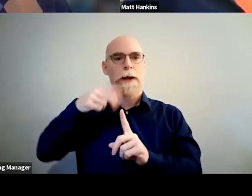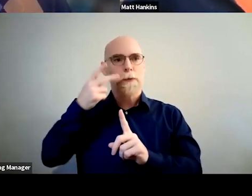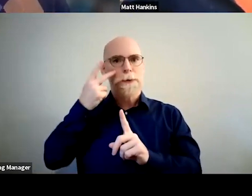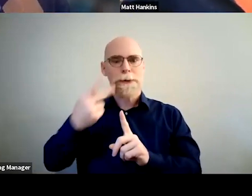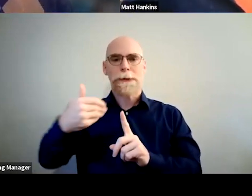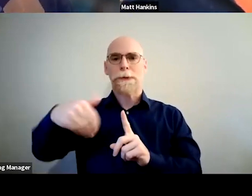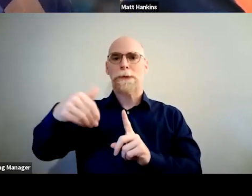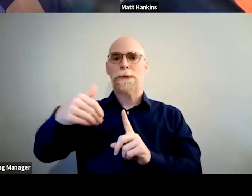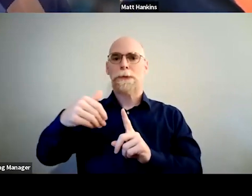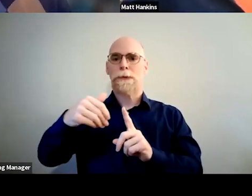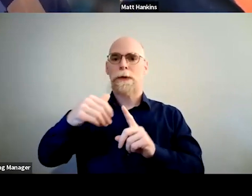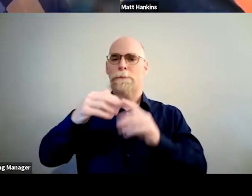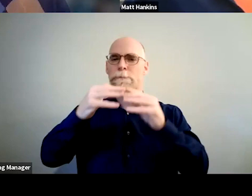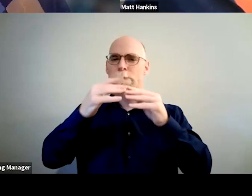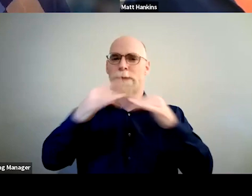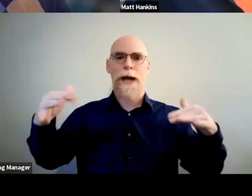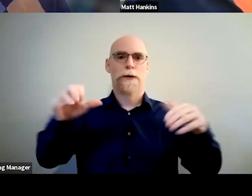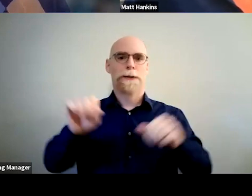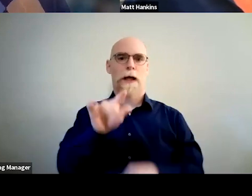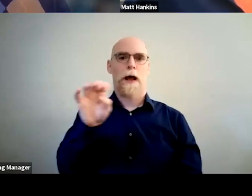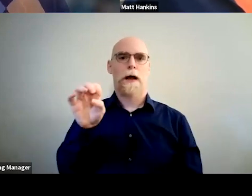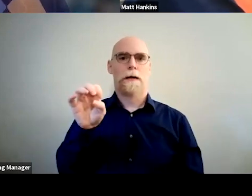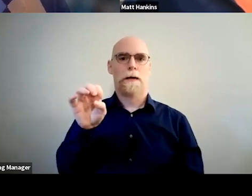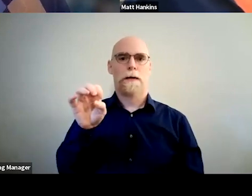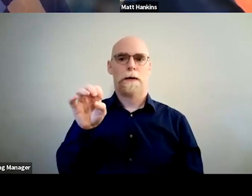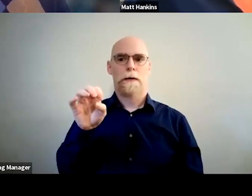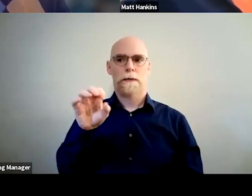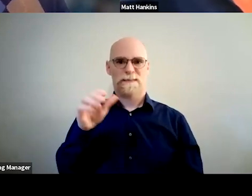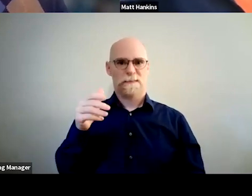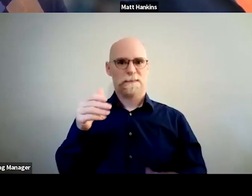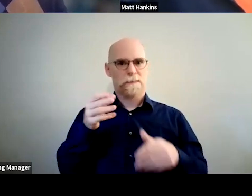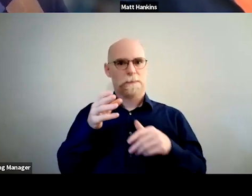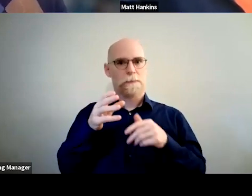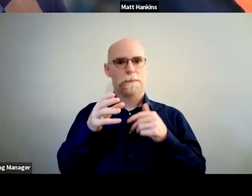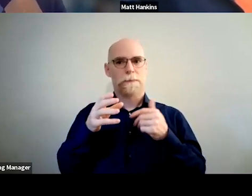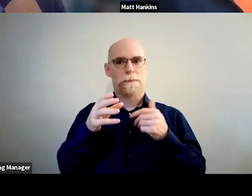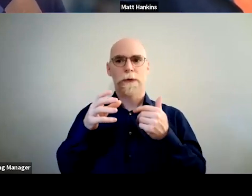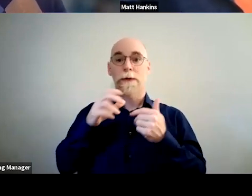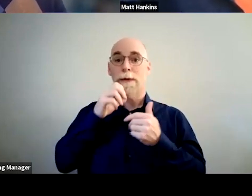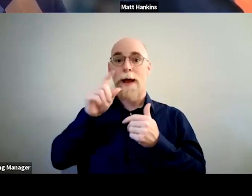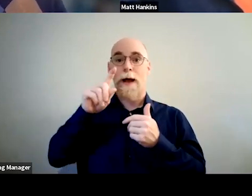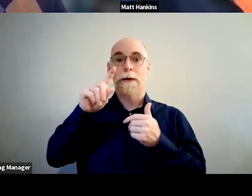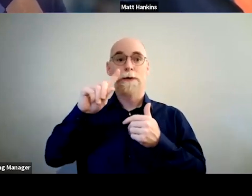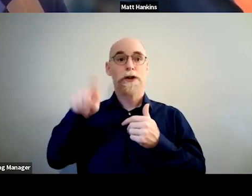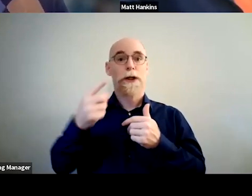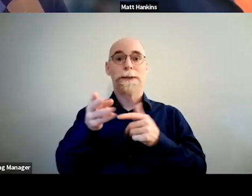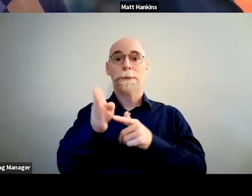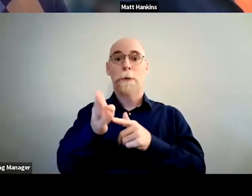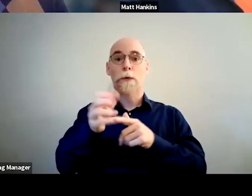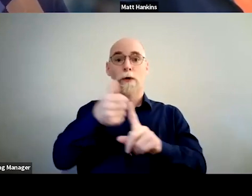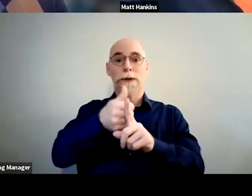architectural style, even just within the city government's portfolio of real estate, which